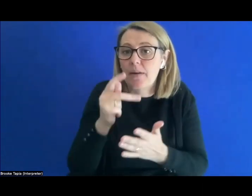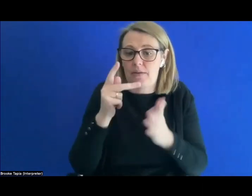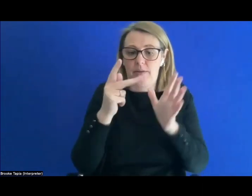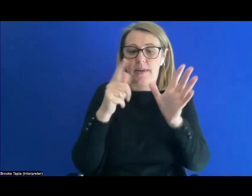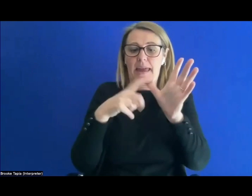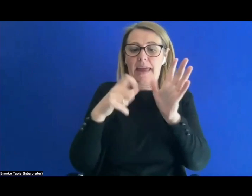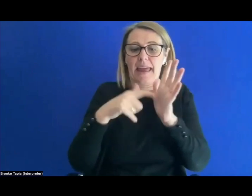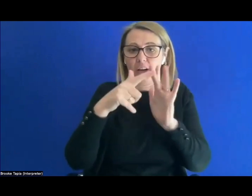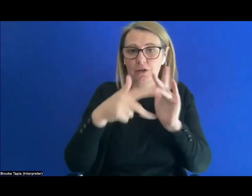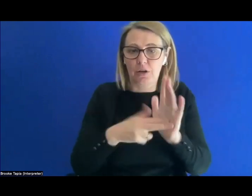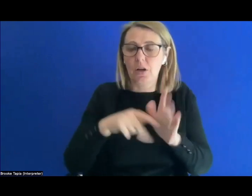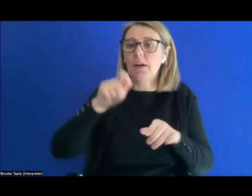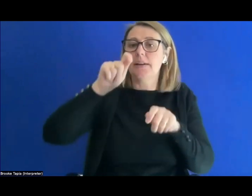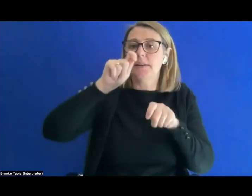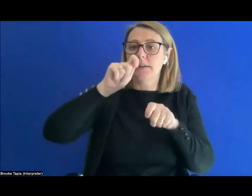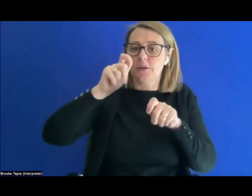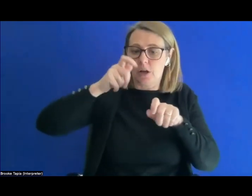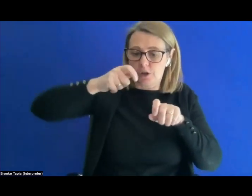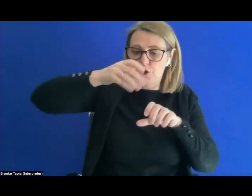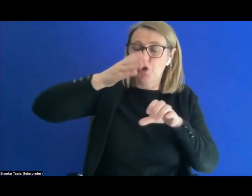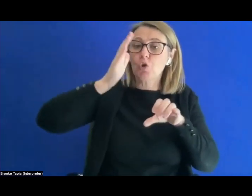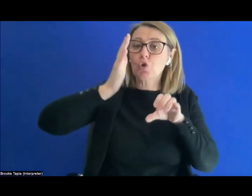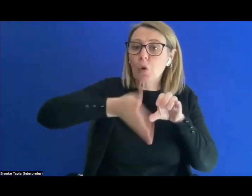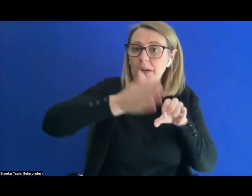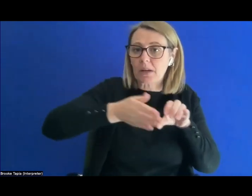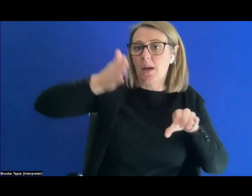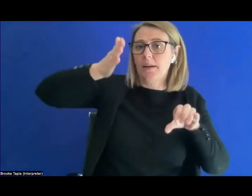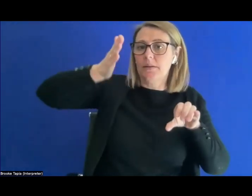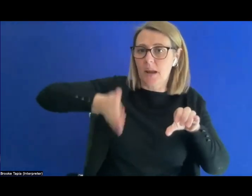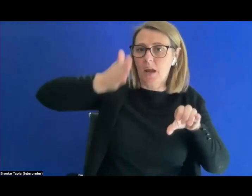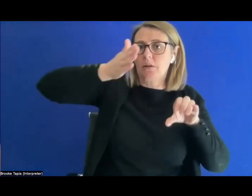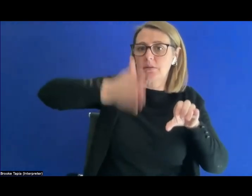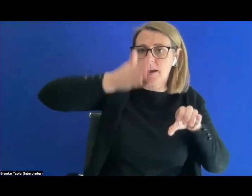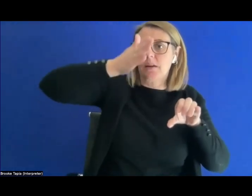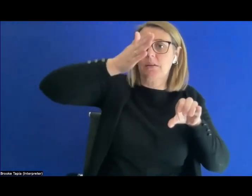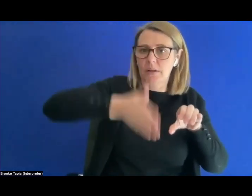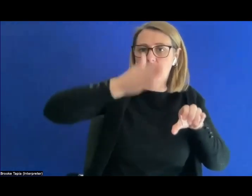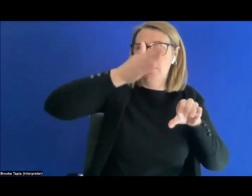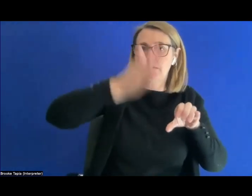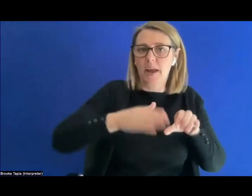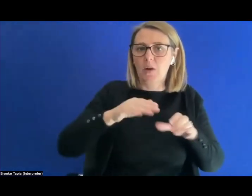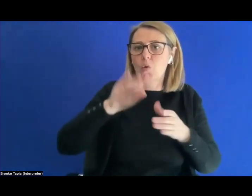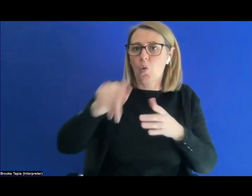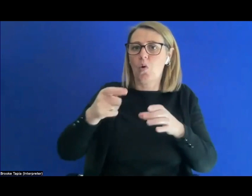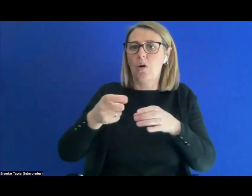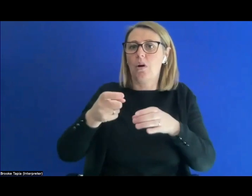down, down of chopping or the scrape, scrape, scrape of peeling, and they’re learning their